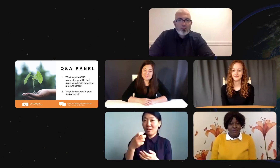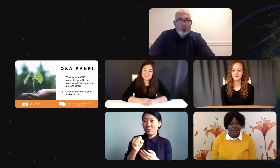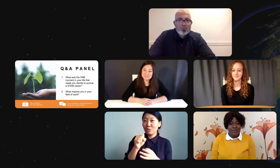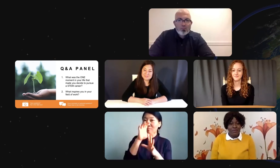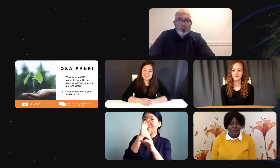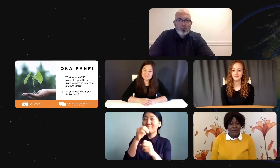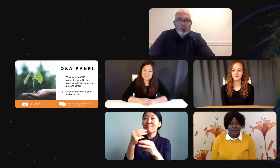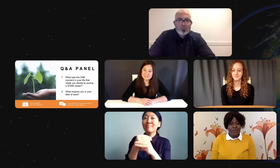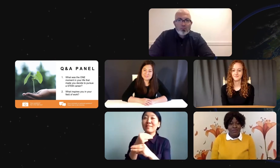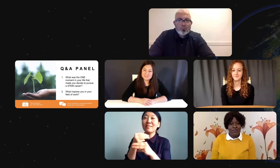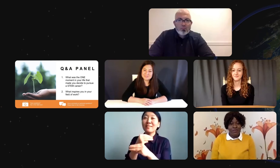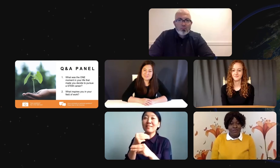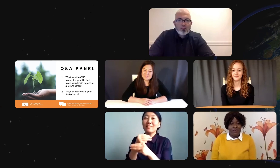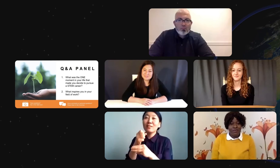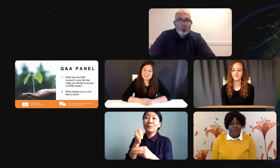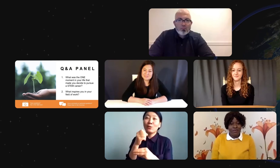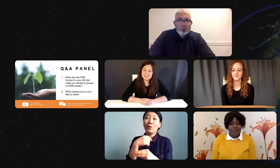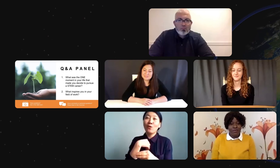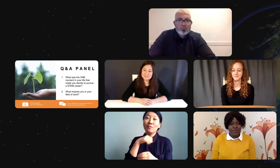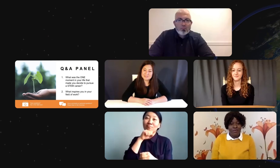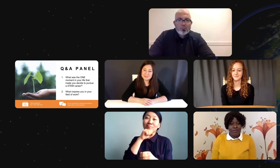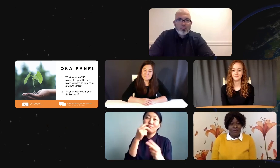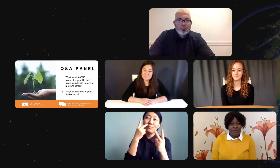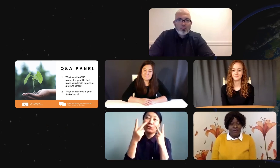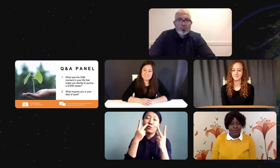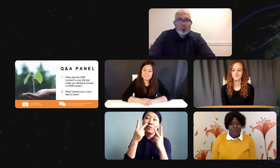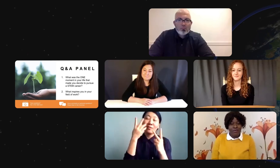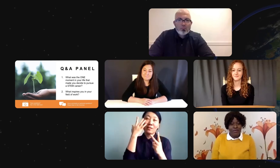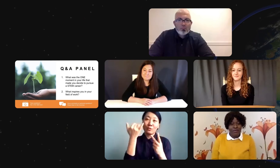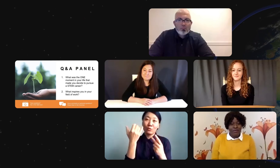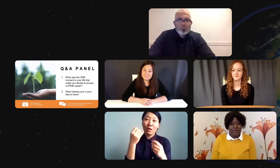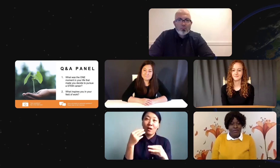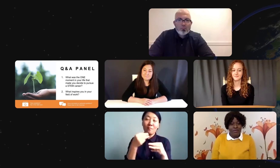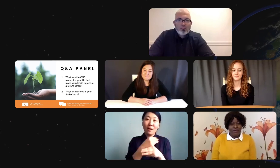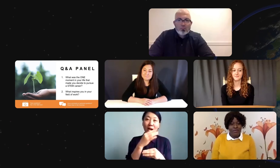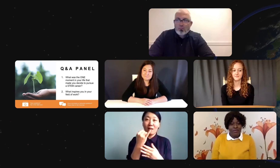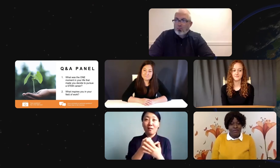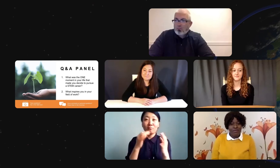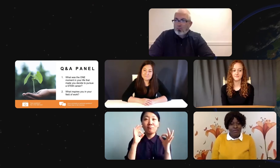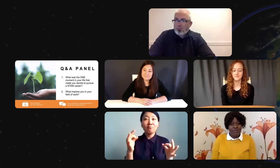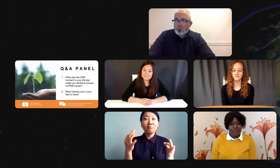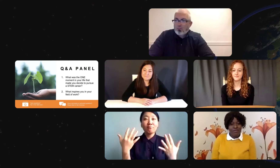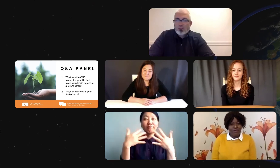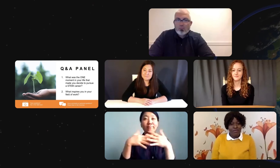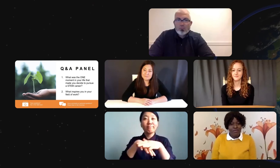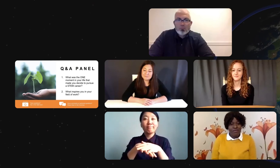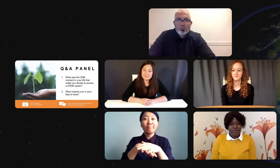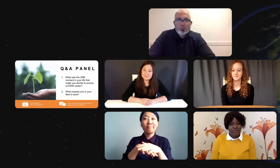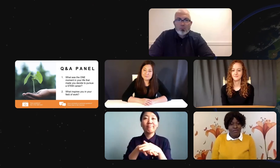But, in high school I started getting into math. I liked its visual representation.